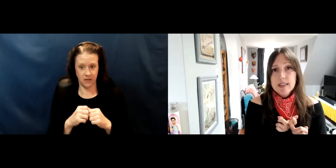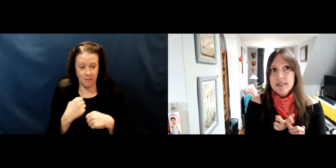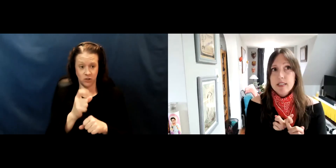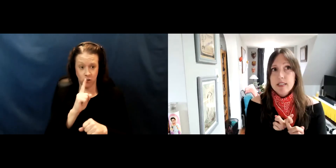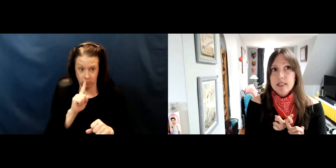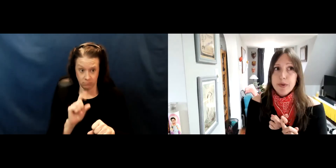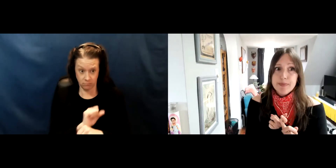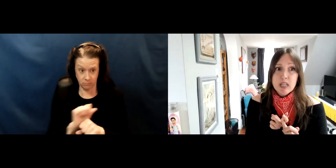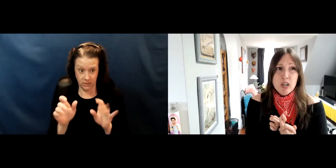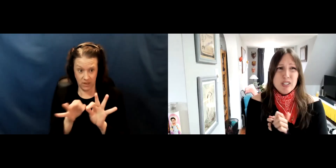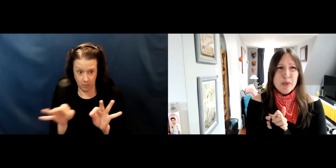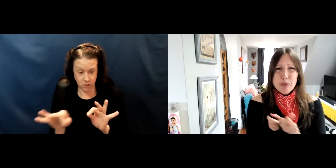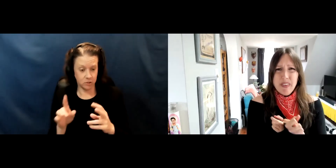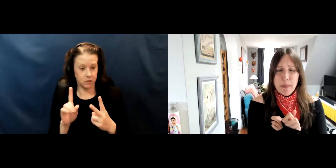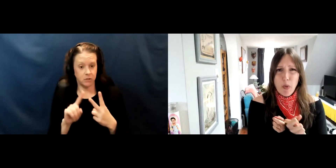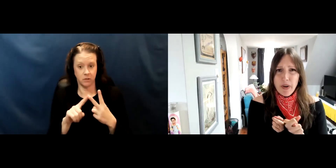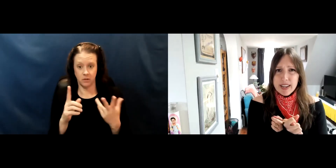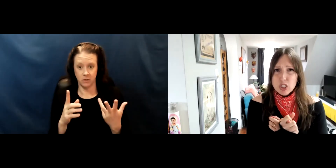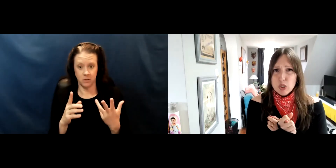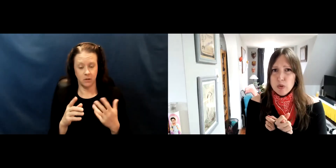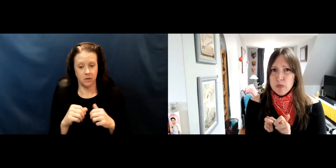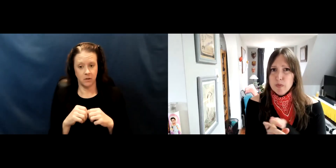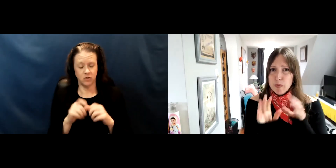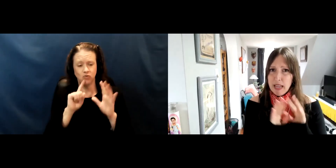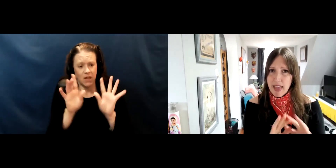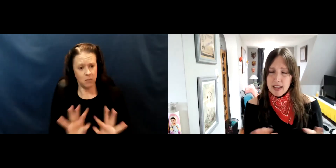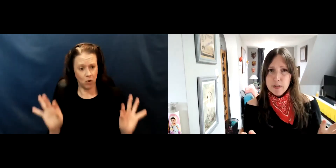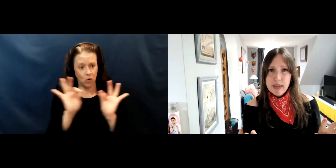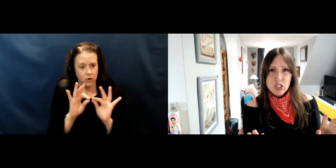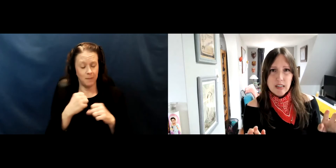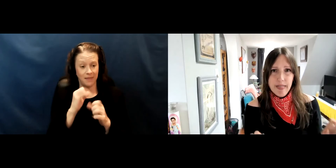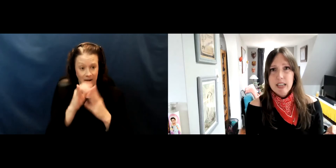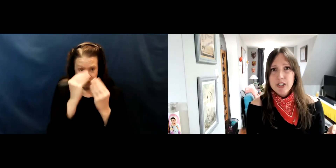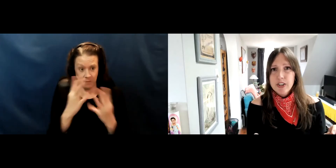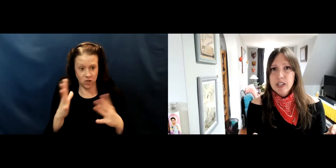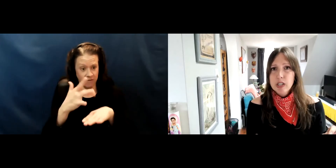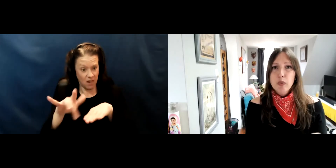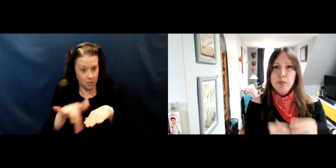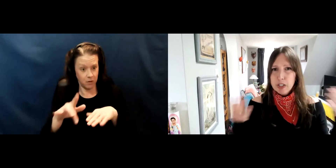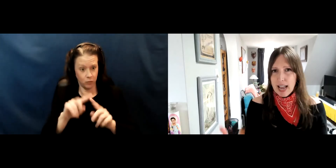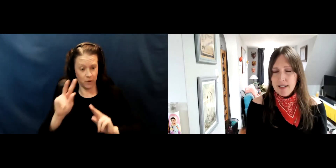really important to make that information clear. When you're